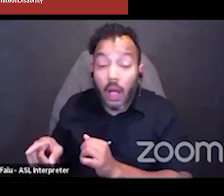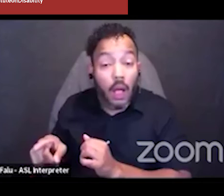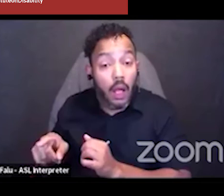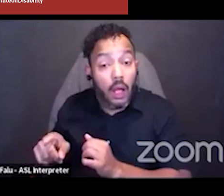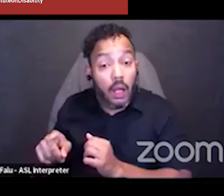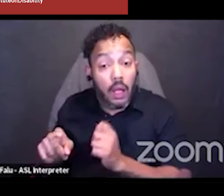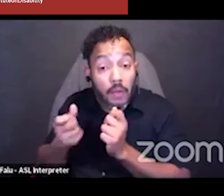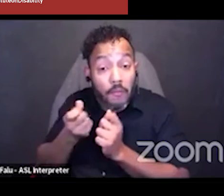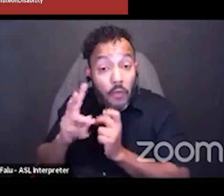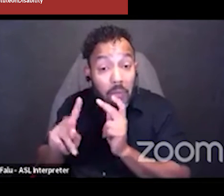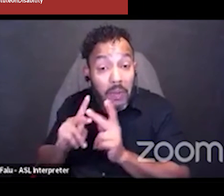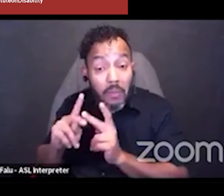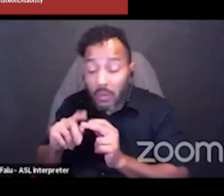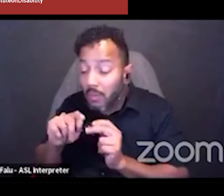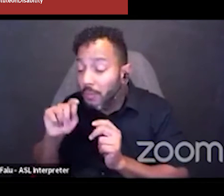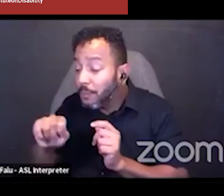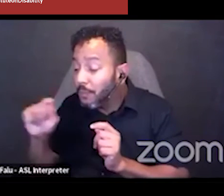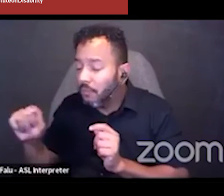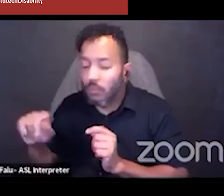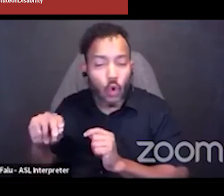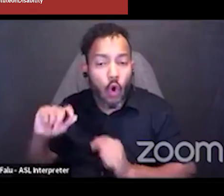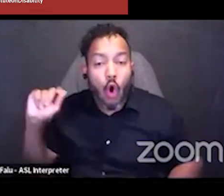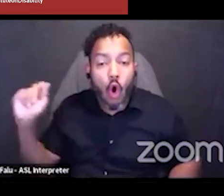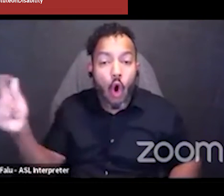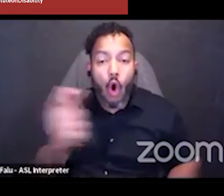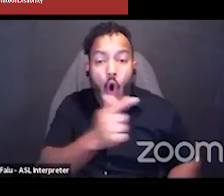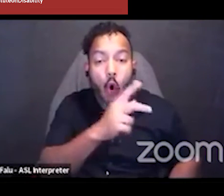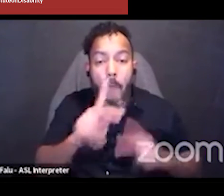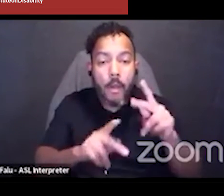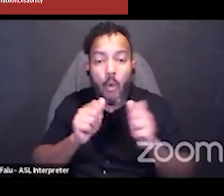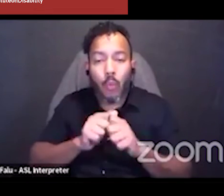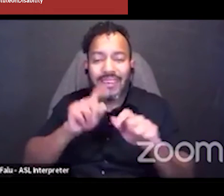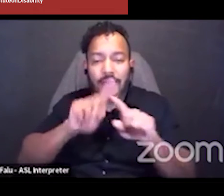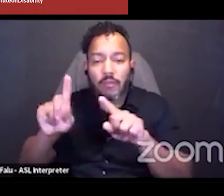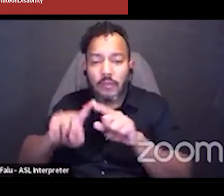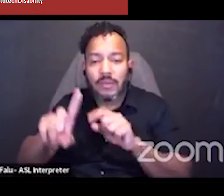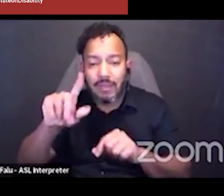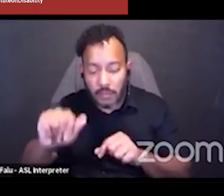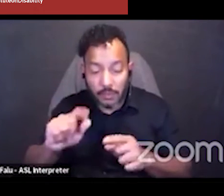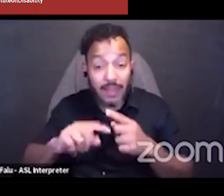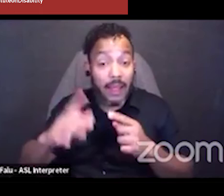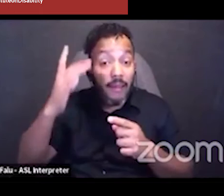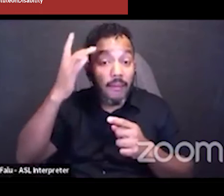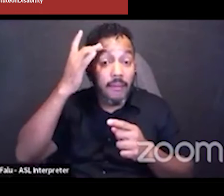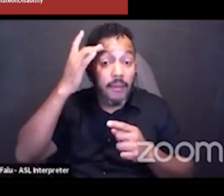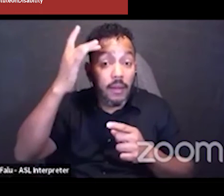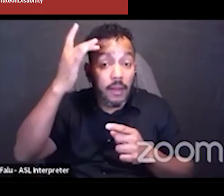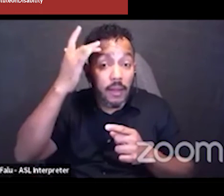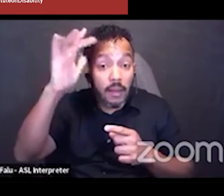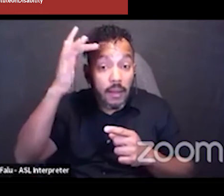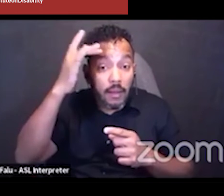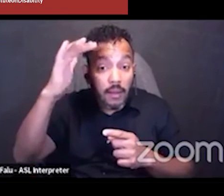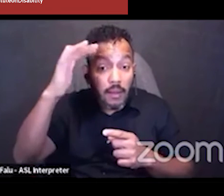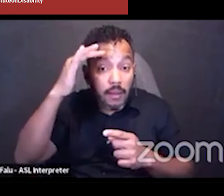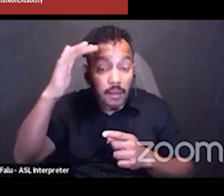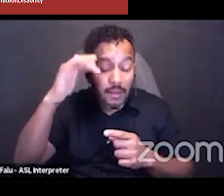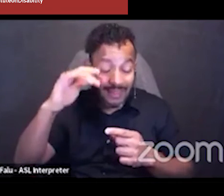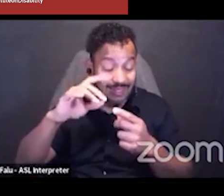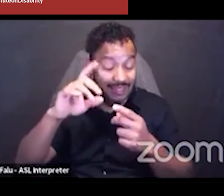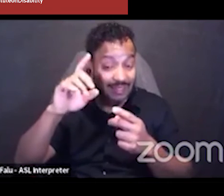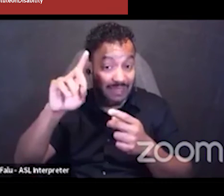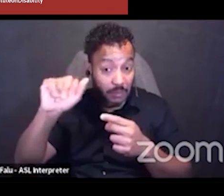We're talking about people with intellectual disabilities, we're talking about people who